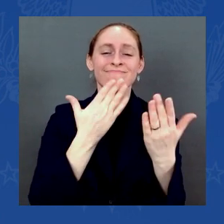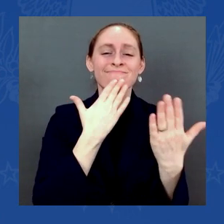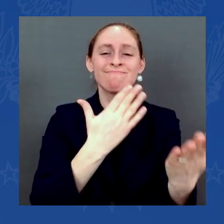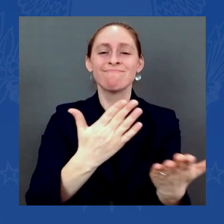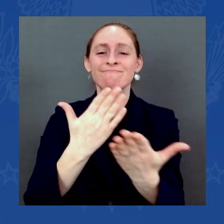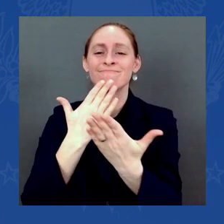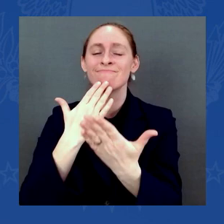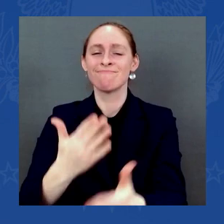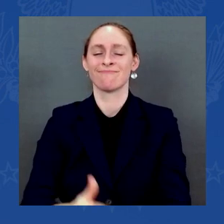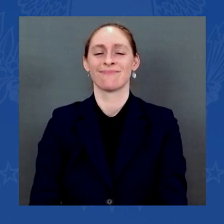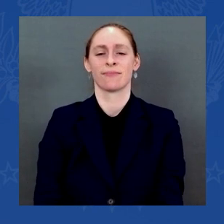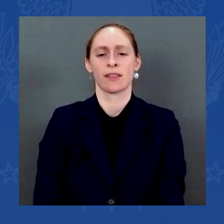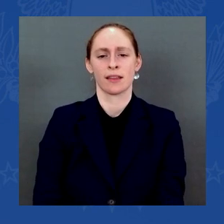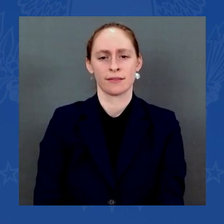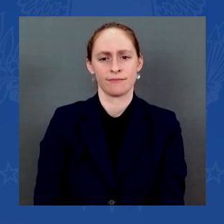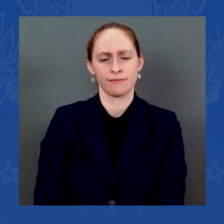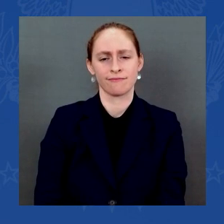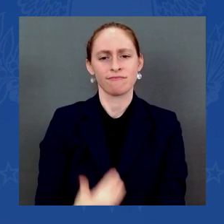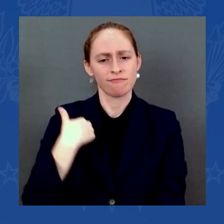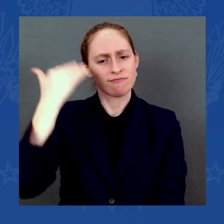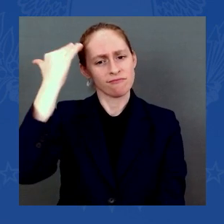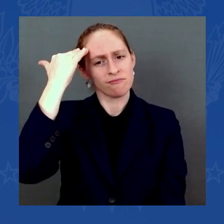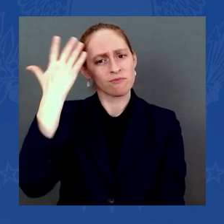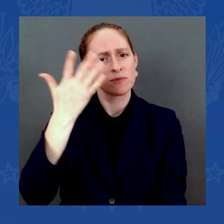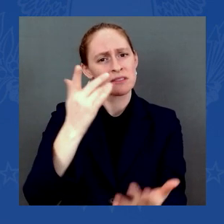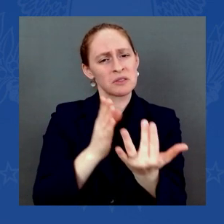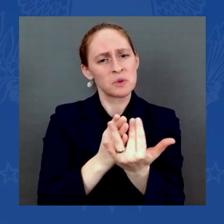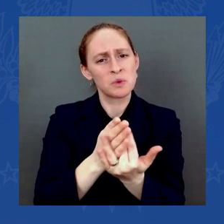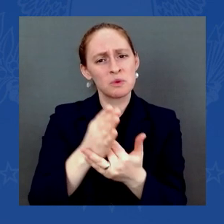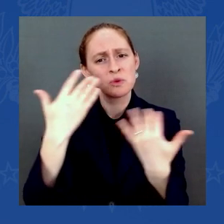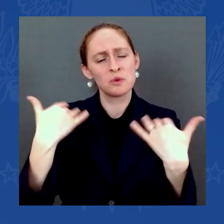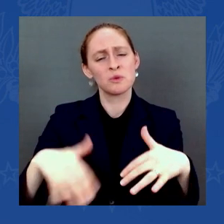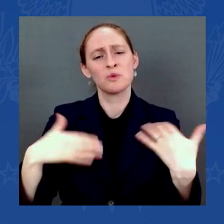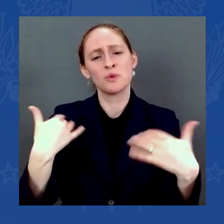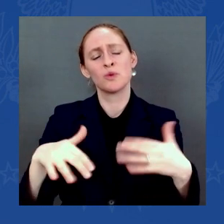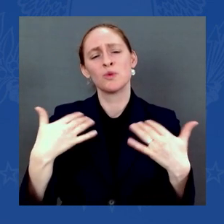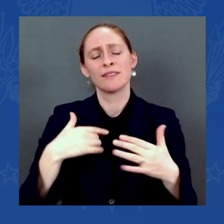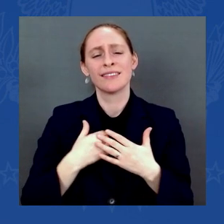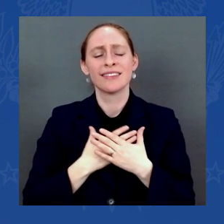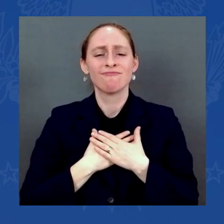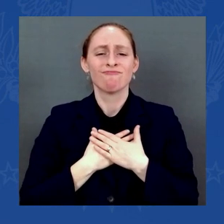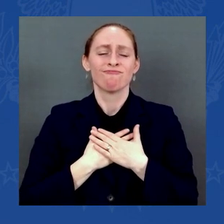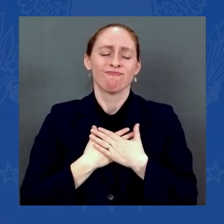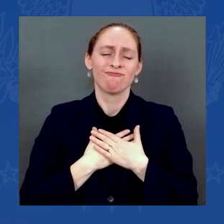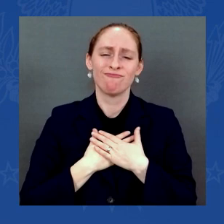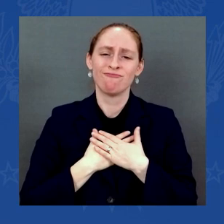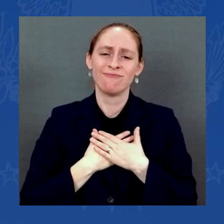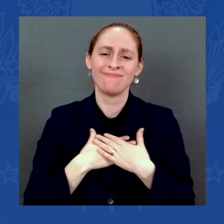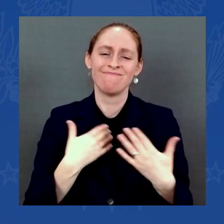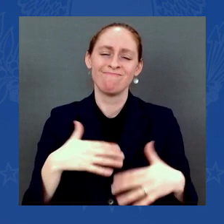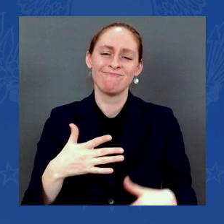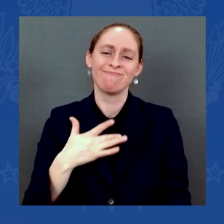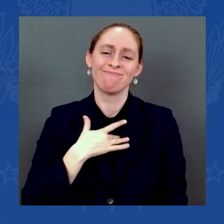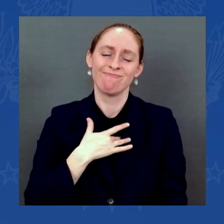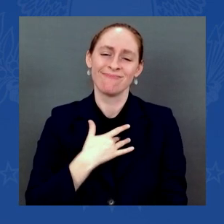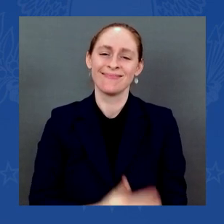You're amazing. You're truly amazing. God bless you all. And I'm going to go over and sign this legislation.